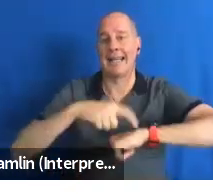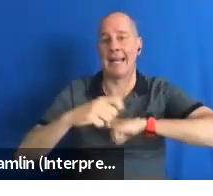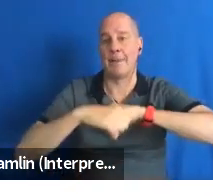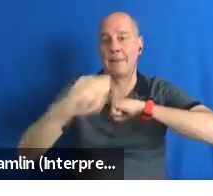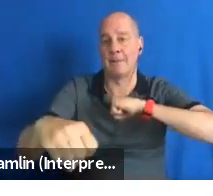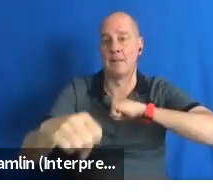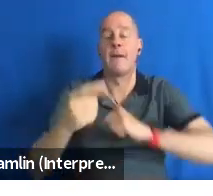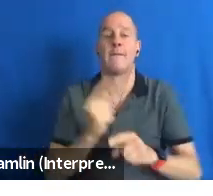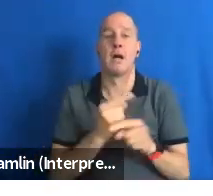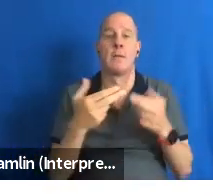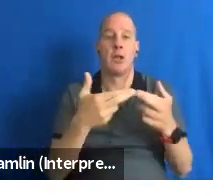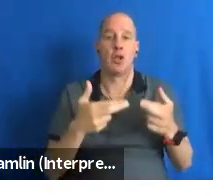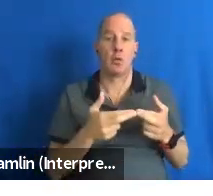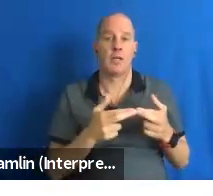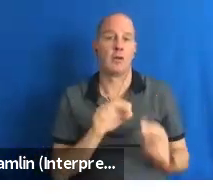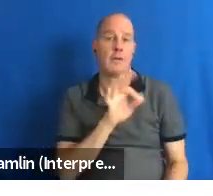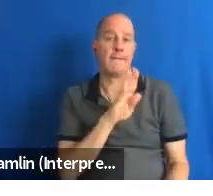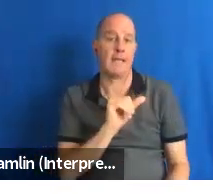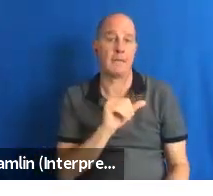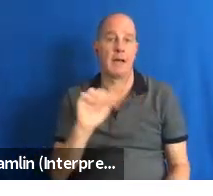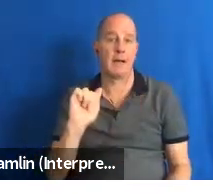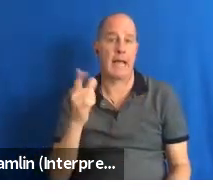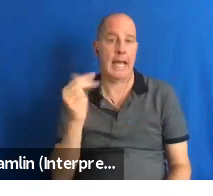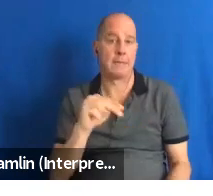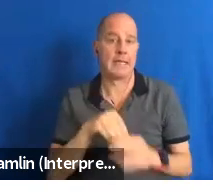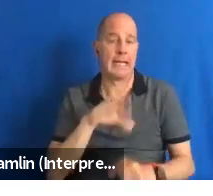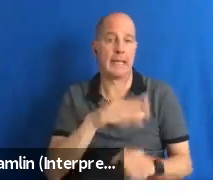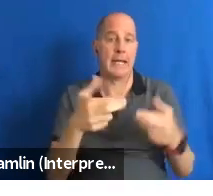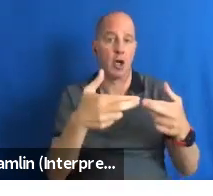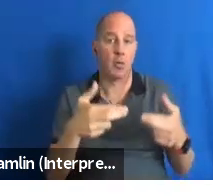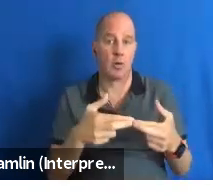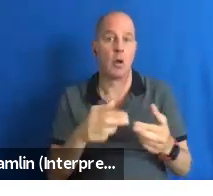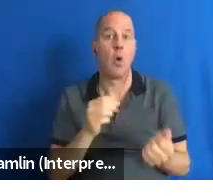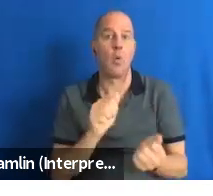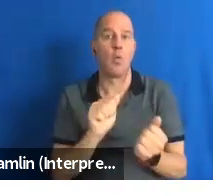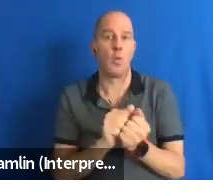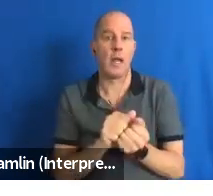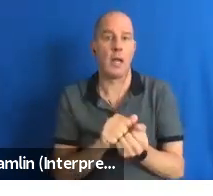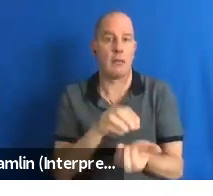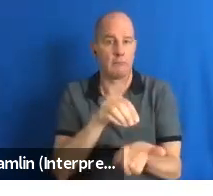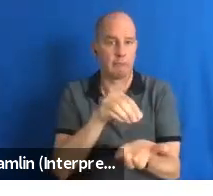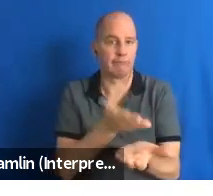regional FEMA administrator within their region with documentation showing why that extension